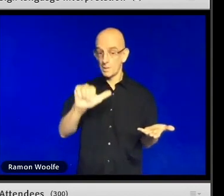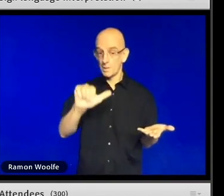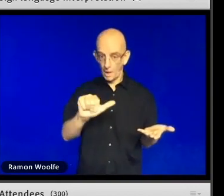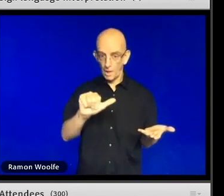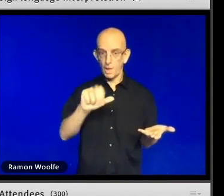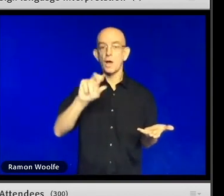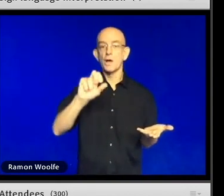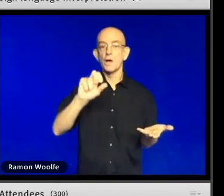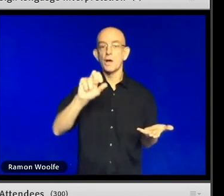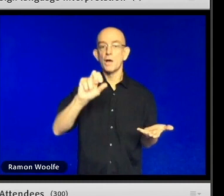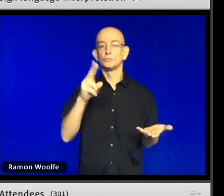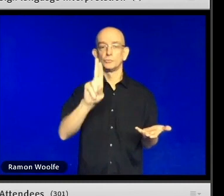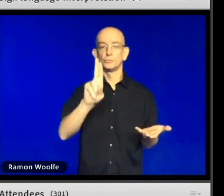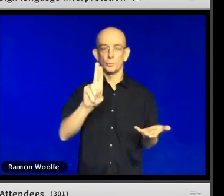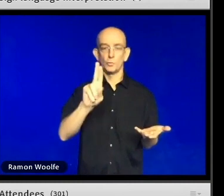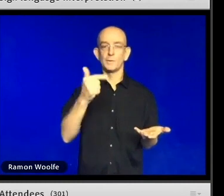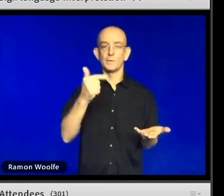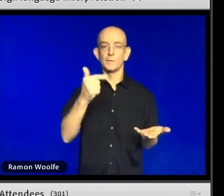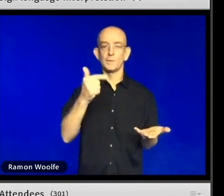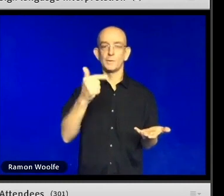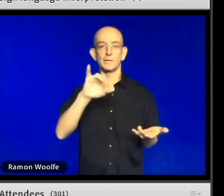all. >> ANGHARAD LAING: Great to be on the line